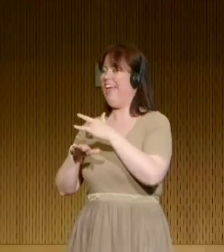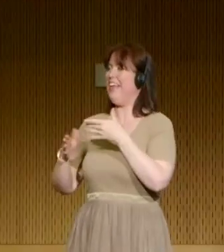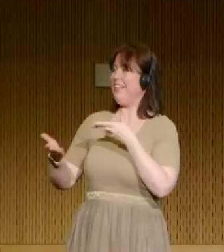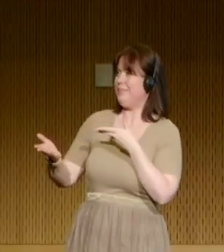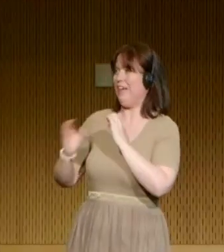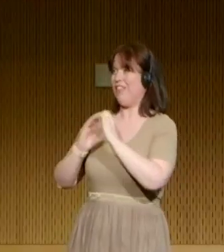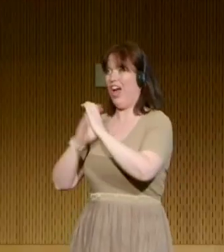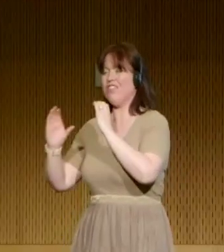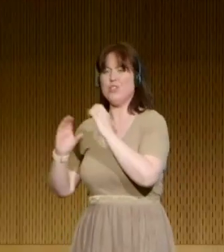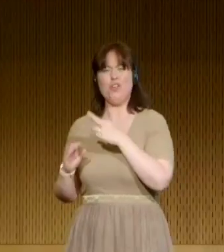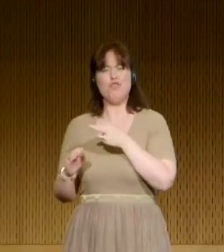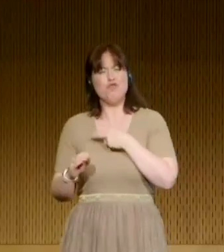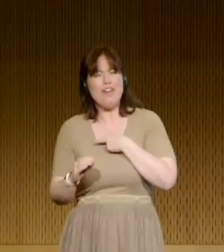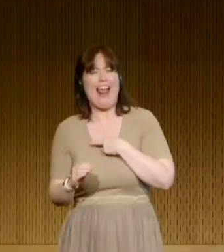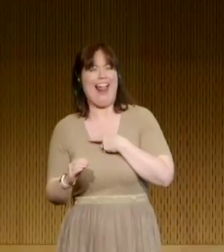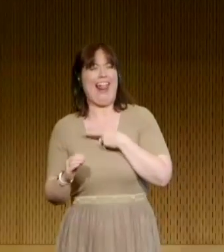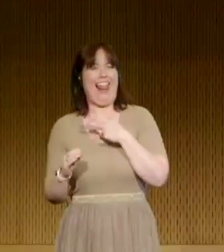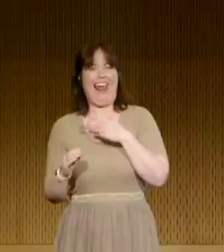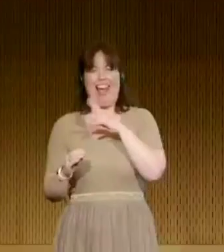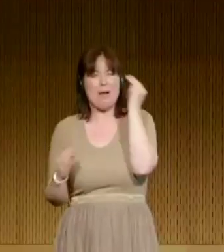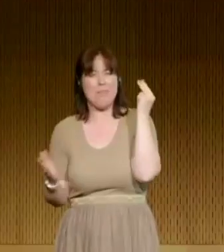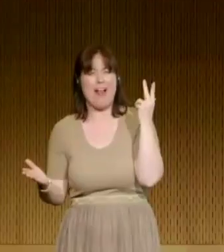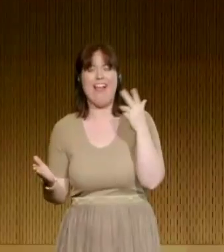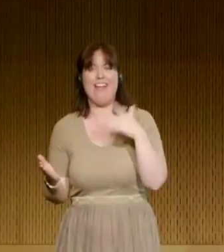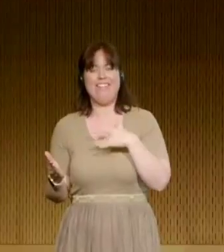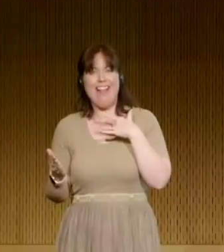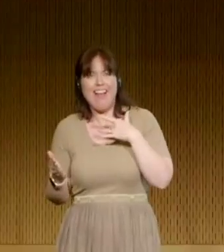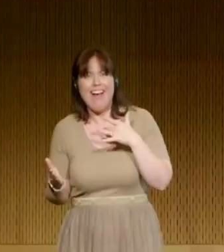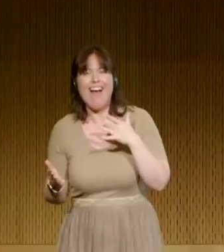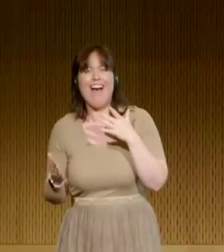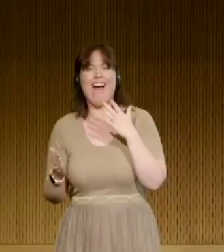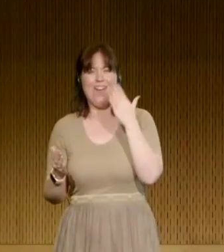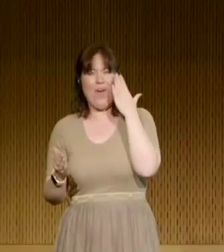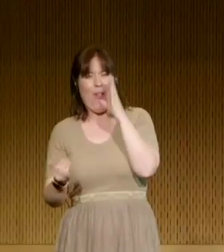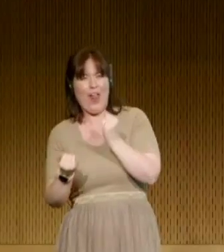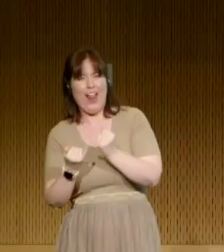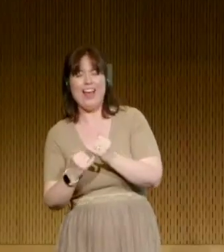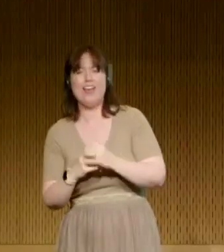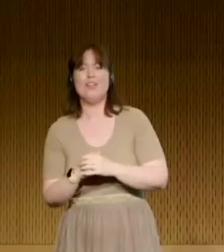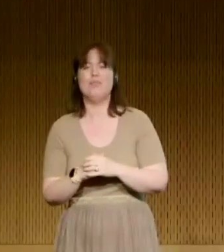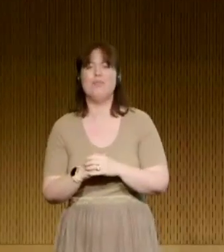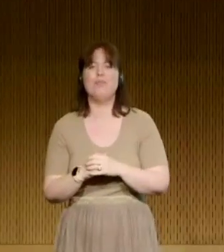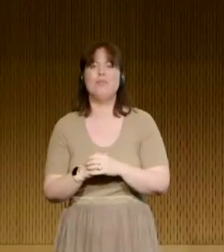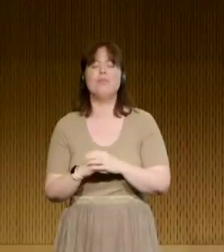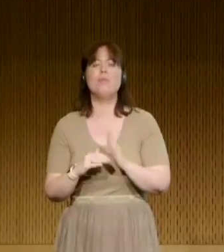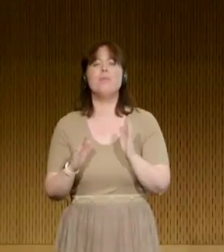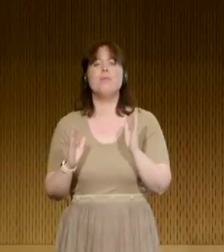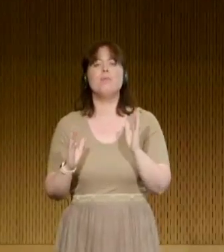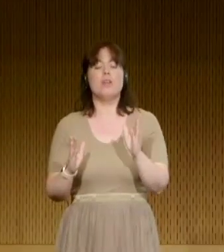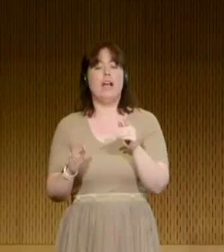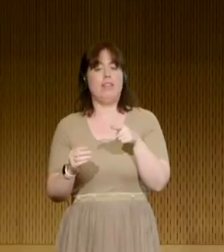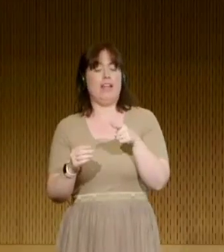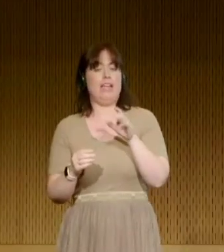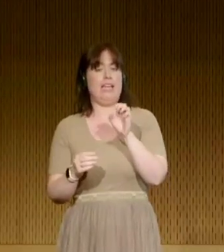really authentic and gives real world application. So the assessment part of enquiry based learning